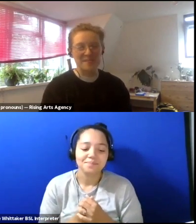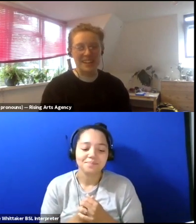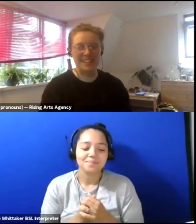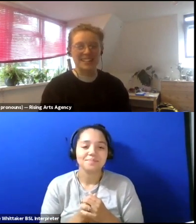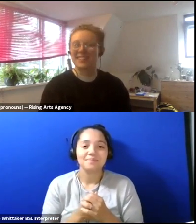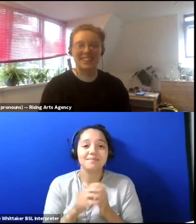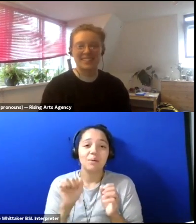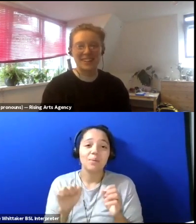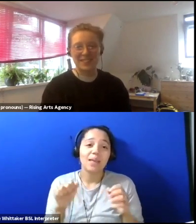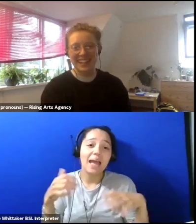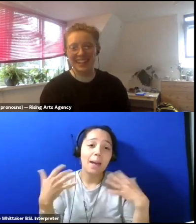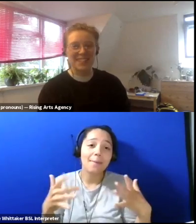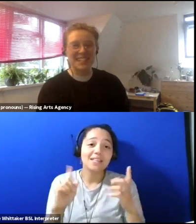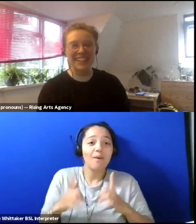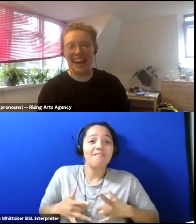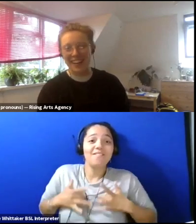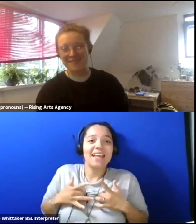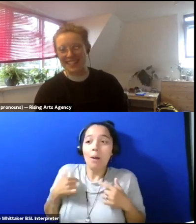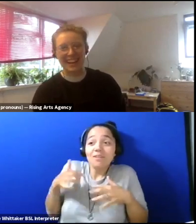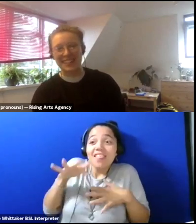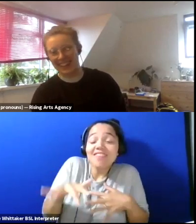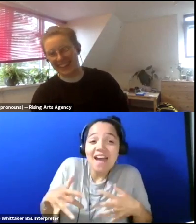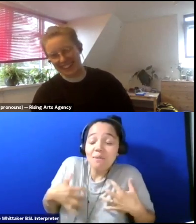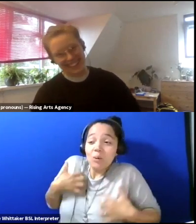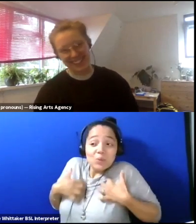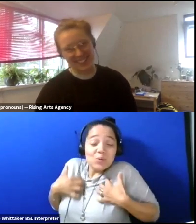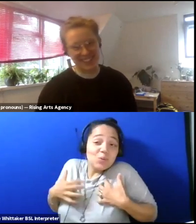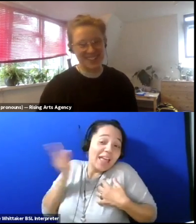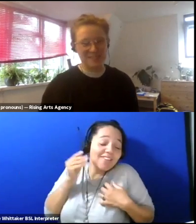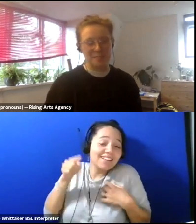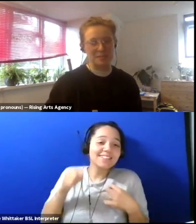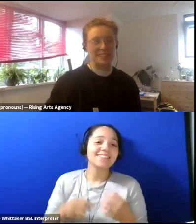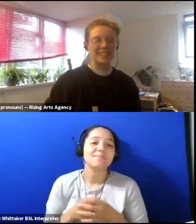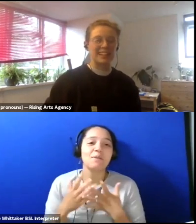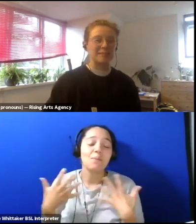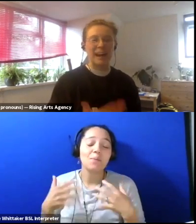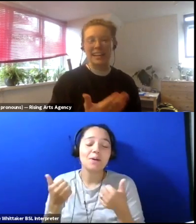Yeah, amazing. What a feeling, I wasn't even there and I'm excited about it. Oh, what a moment.